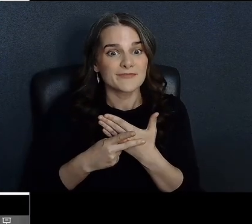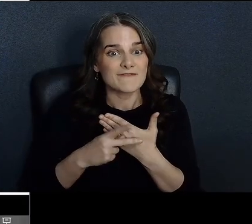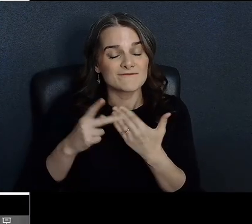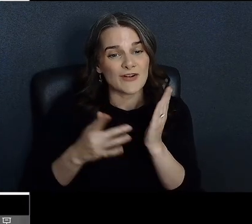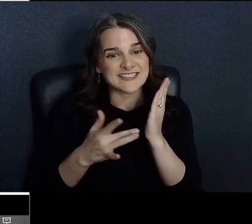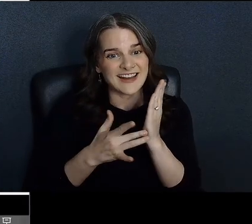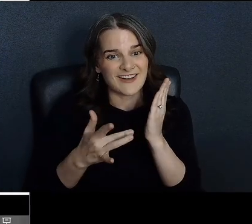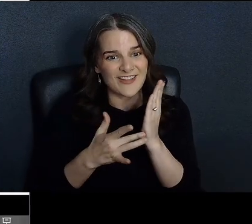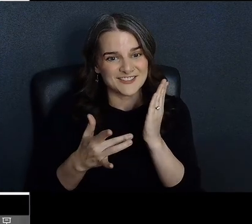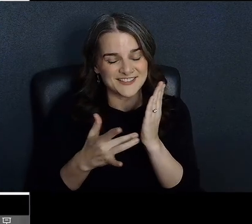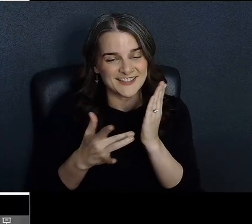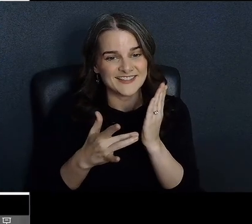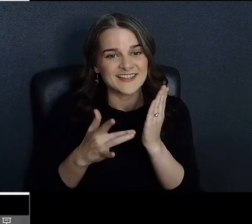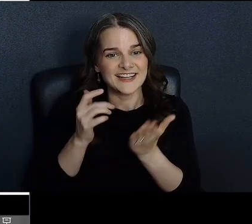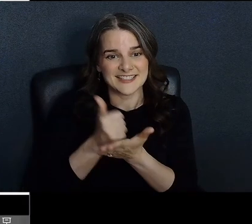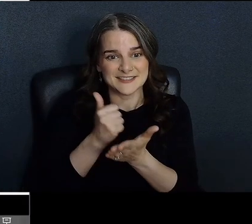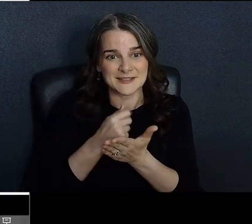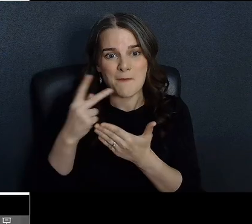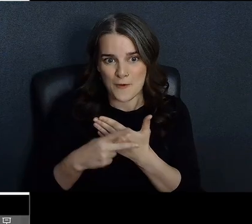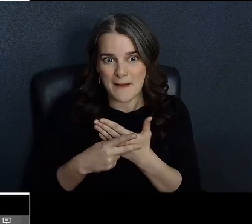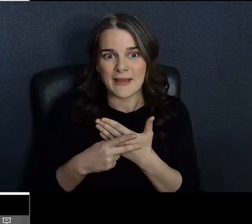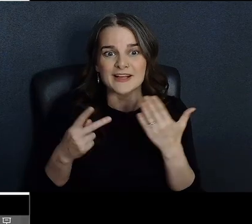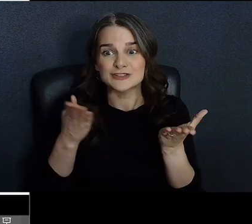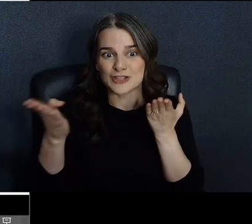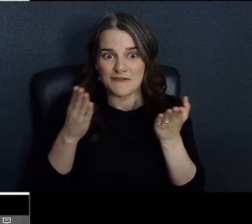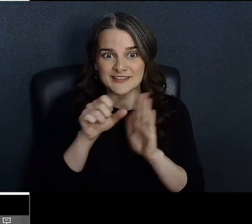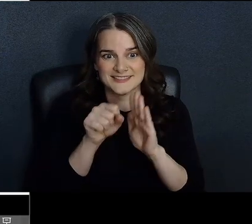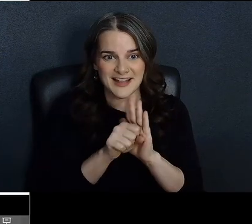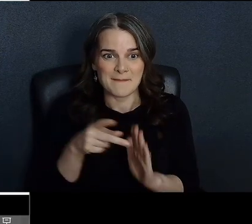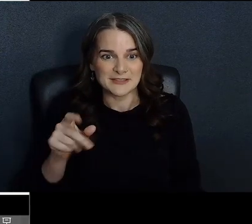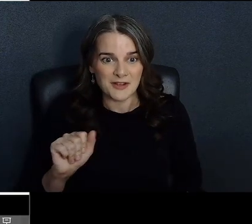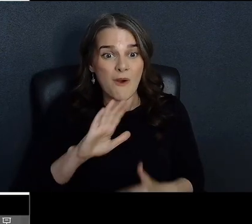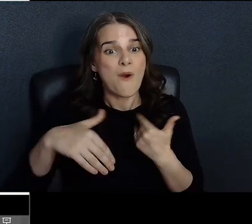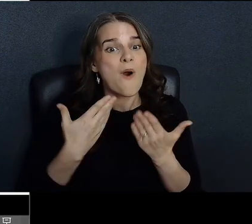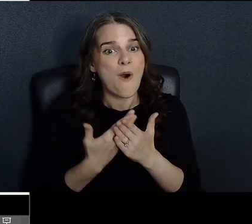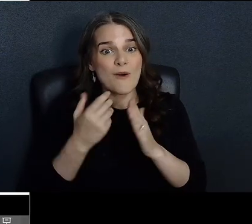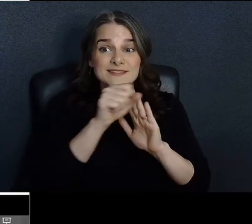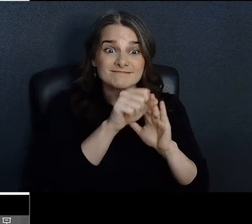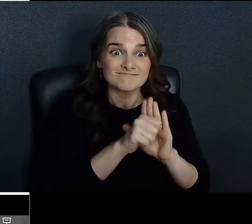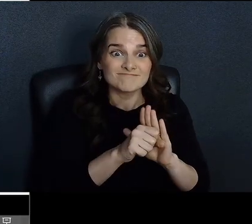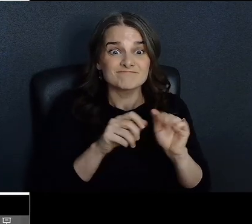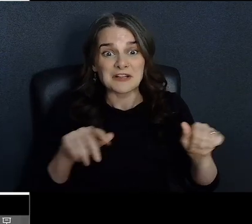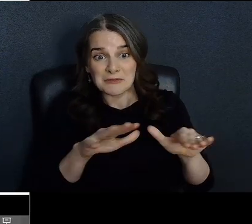So every US state and territory has one of these programs, and they share some commonalities,